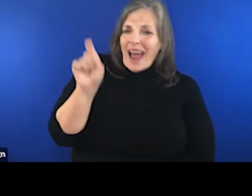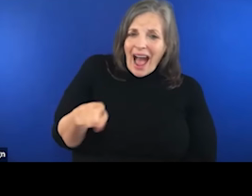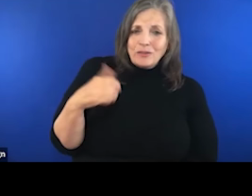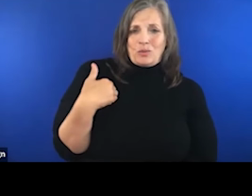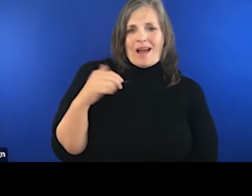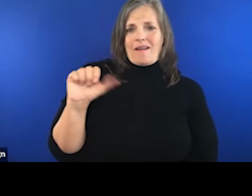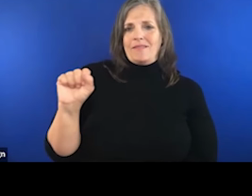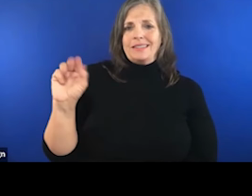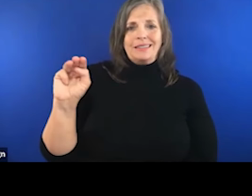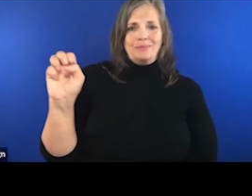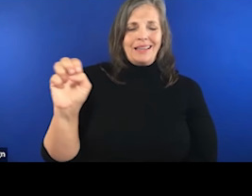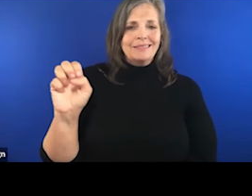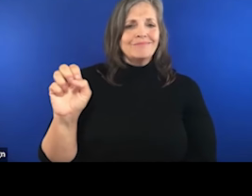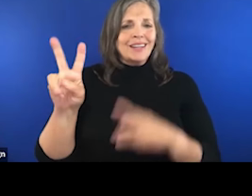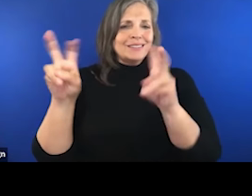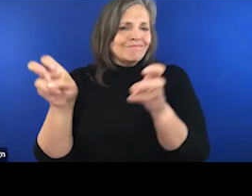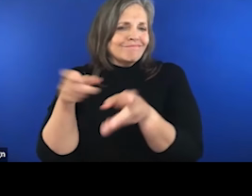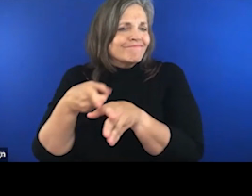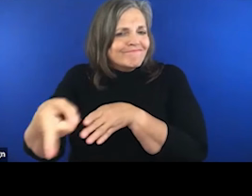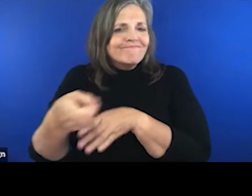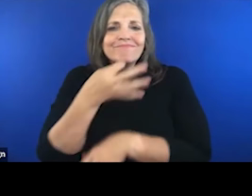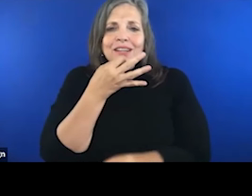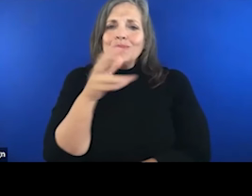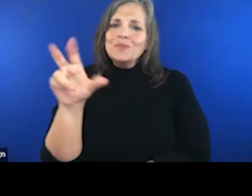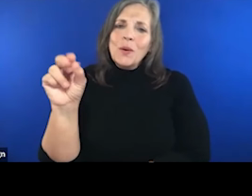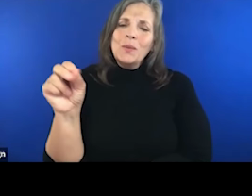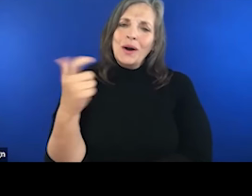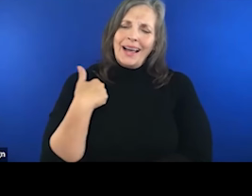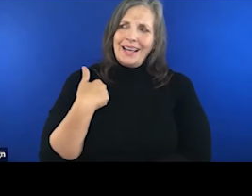we're kind of spoiled because of that but you definitely don't need it you don't need it to